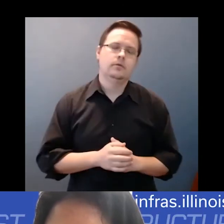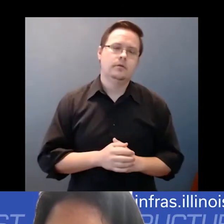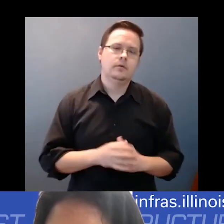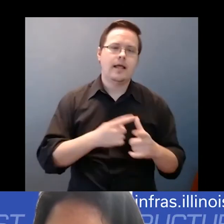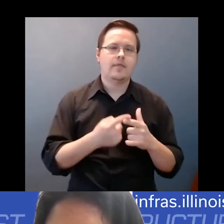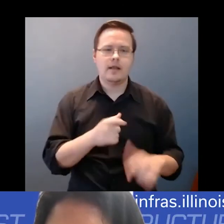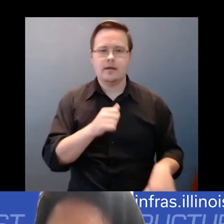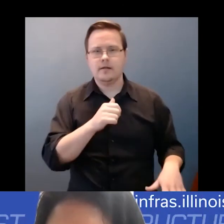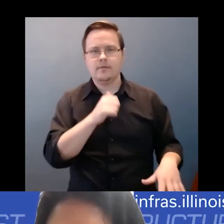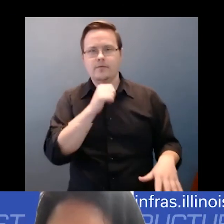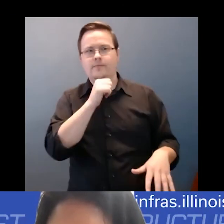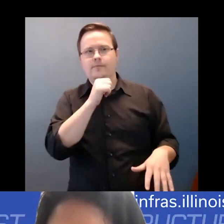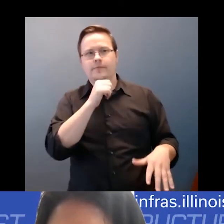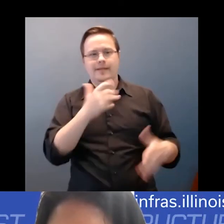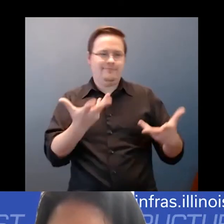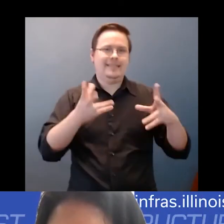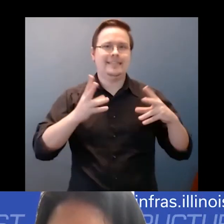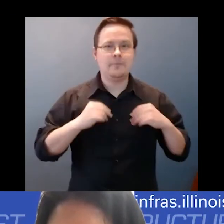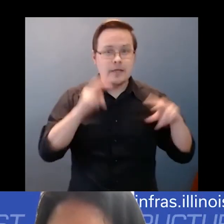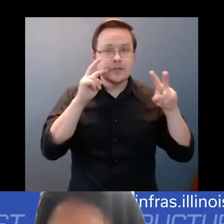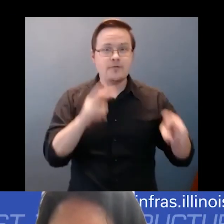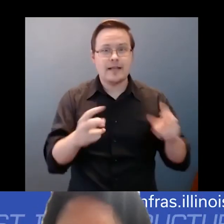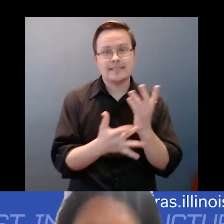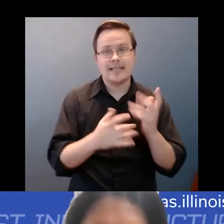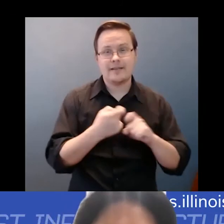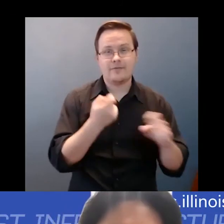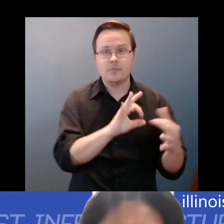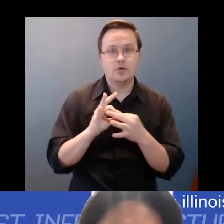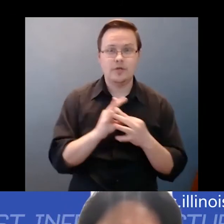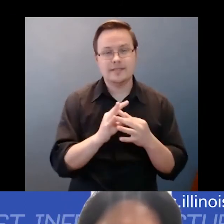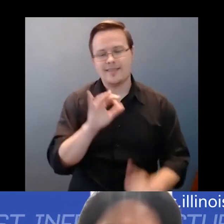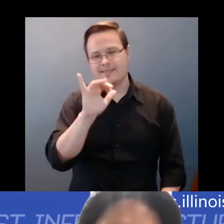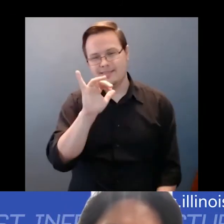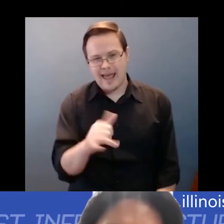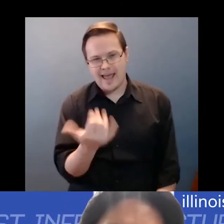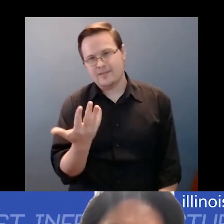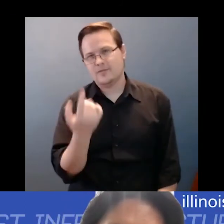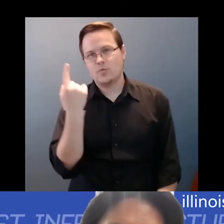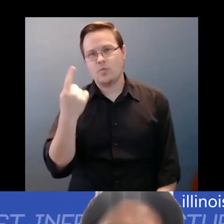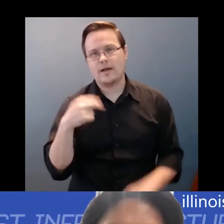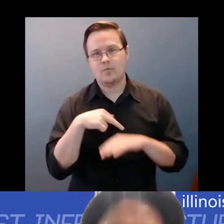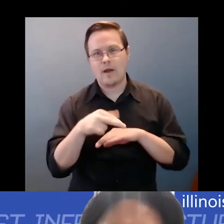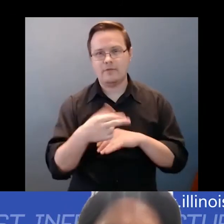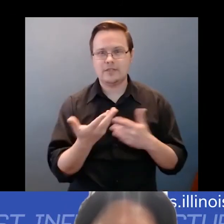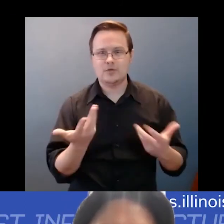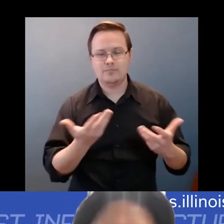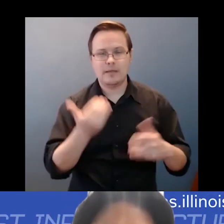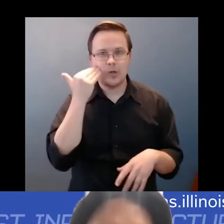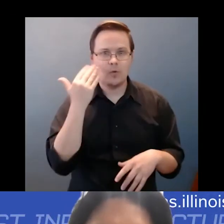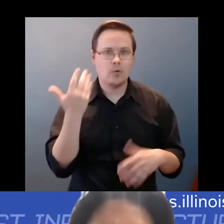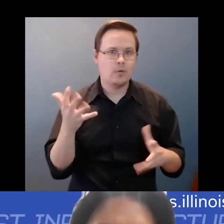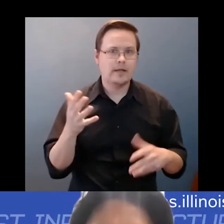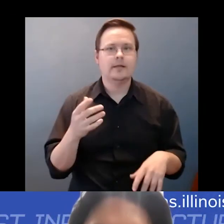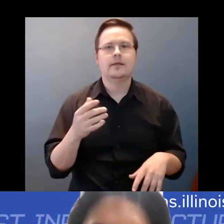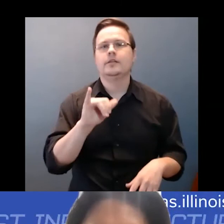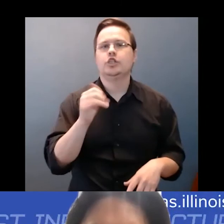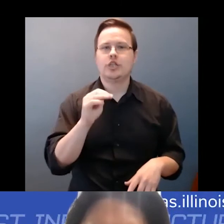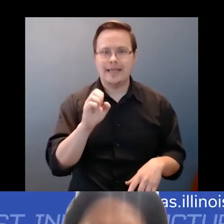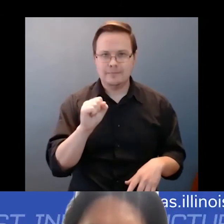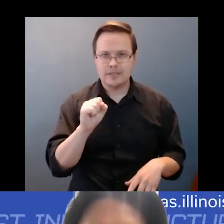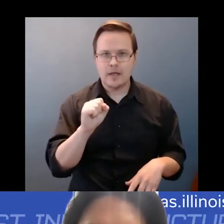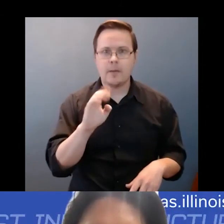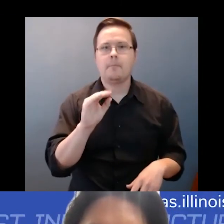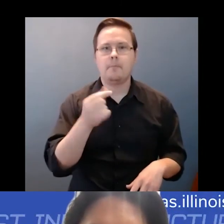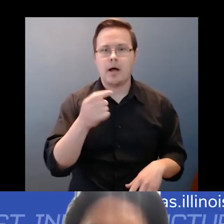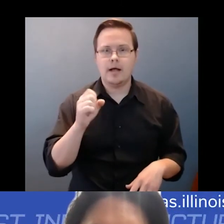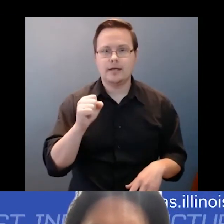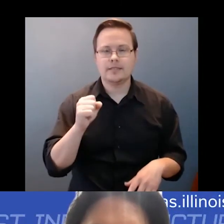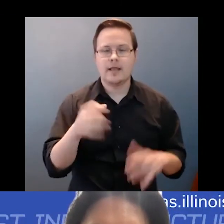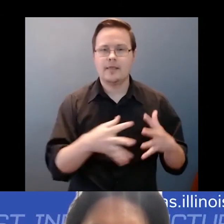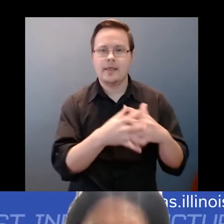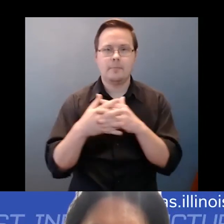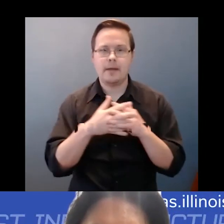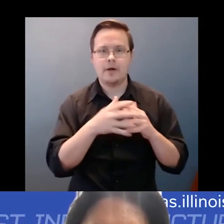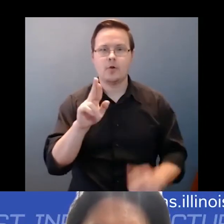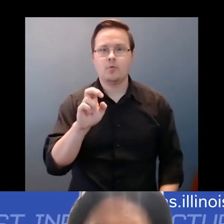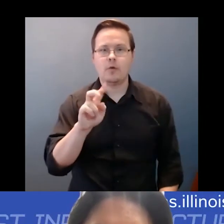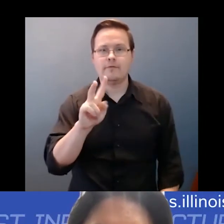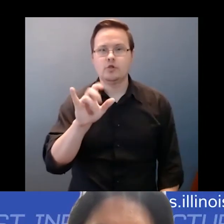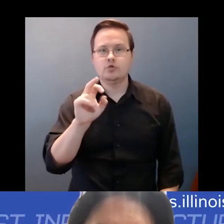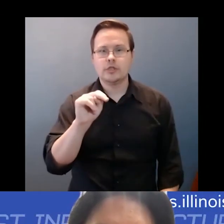And on the sort of uncritical adoption of surveillance tech by unions that one preference that might you might already know is James bogs, the American Revolution.